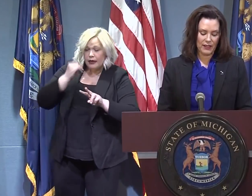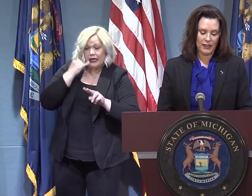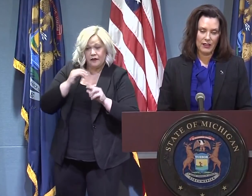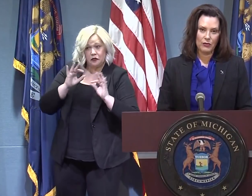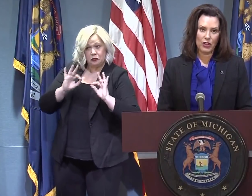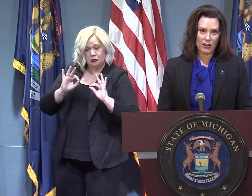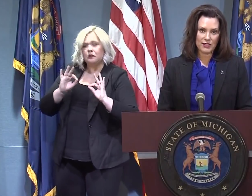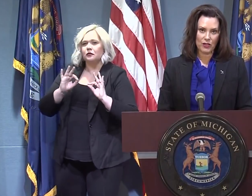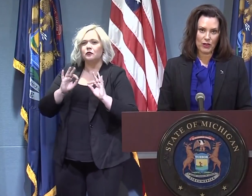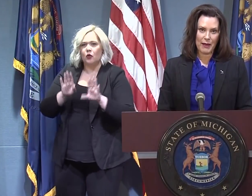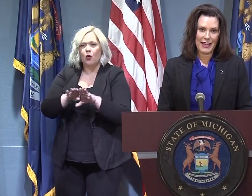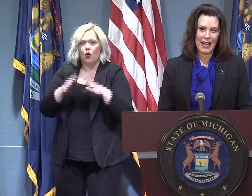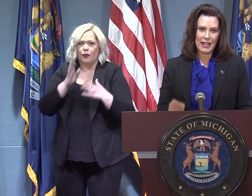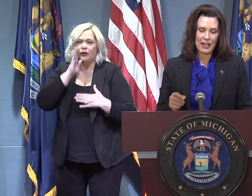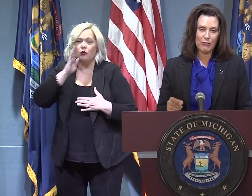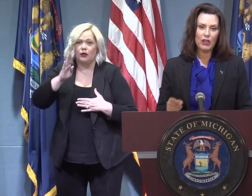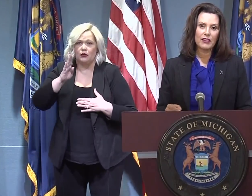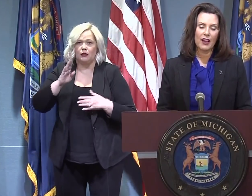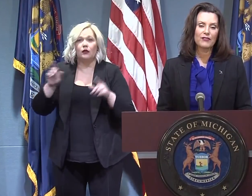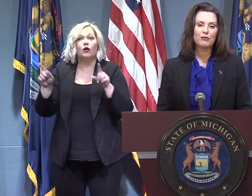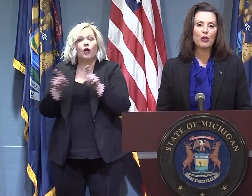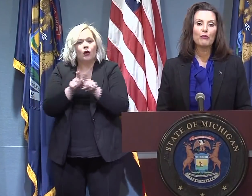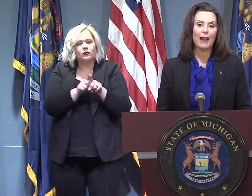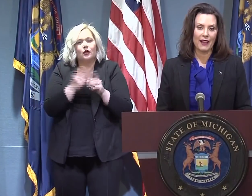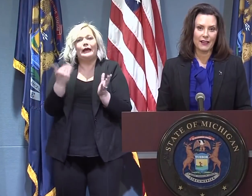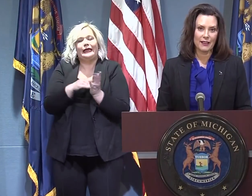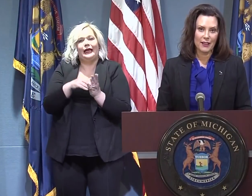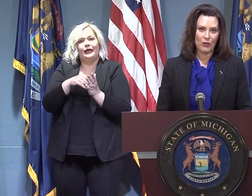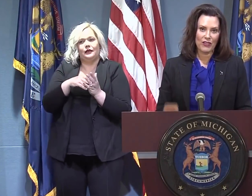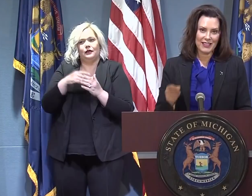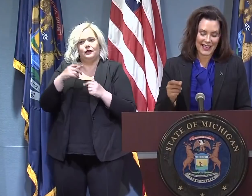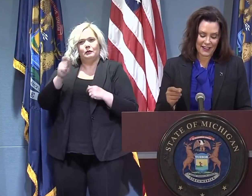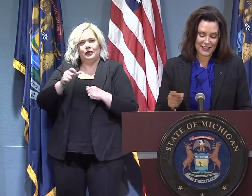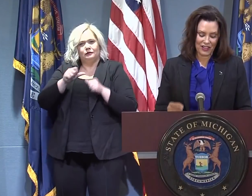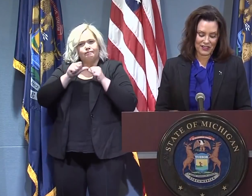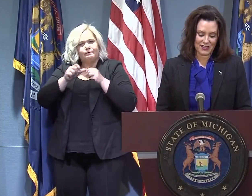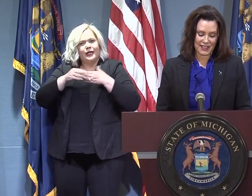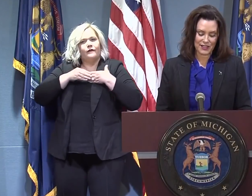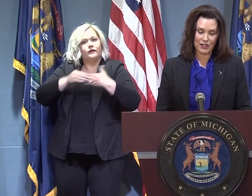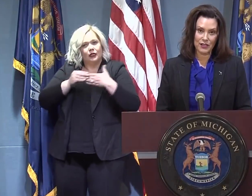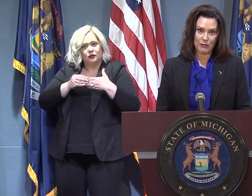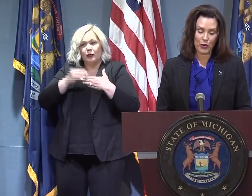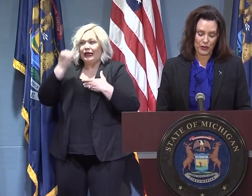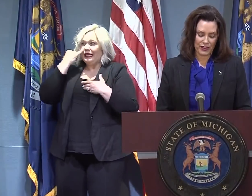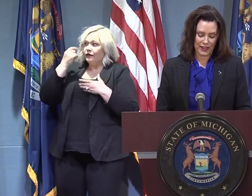SECTORS FURTHER. WE WILL MONITOR HEALTH AND MEASURE SUCCESS EVERY STEP OF THE WAY.